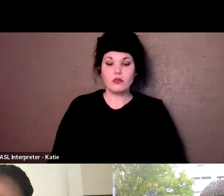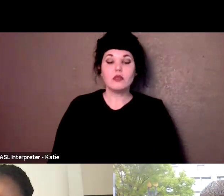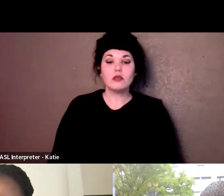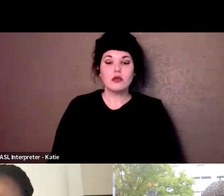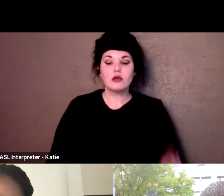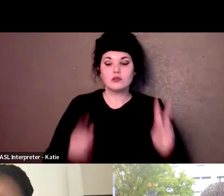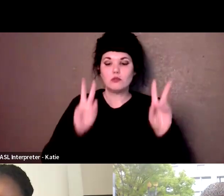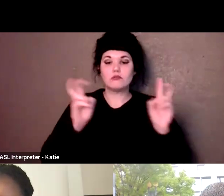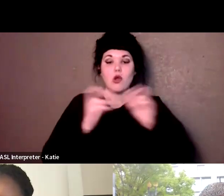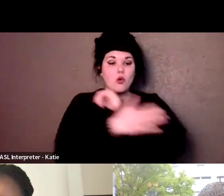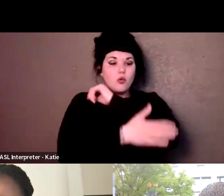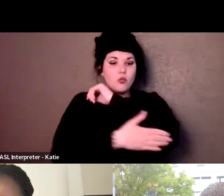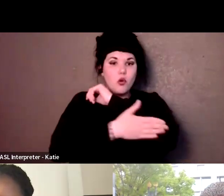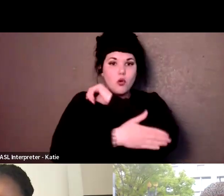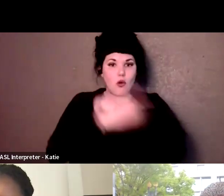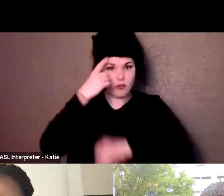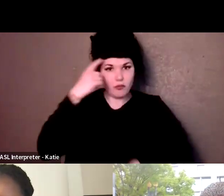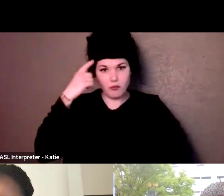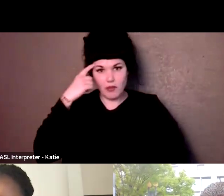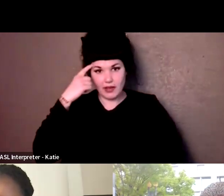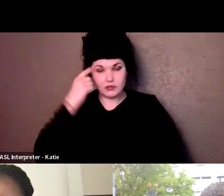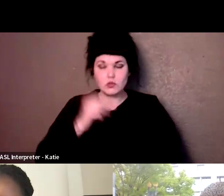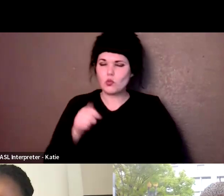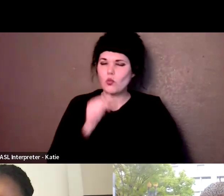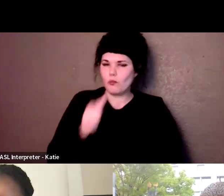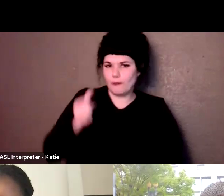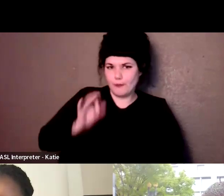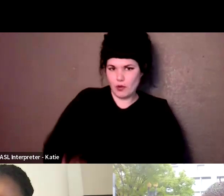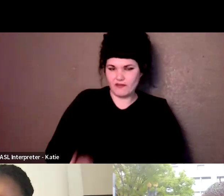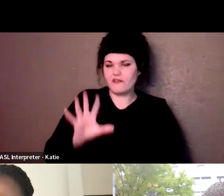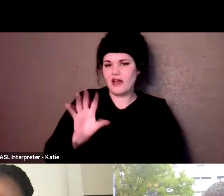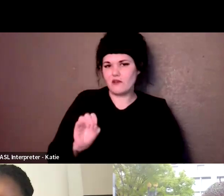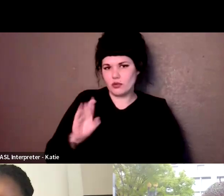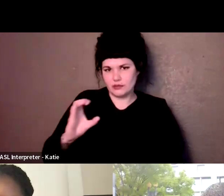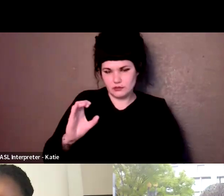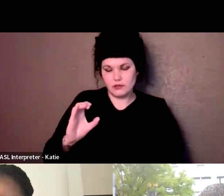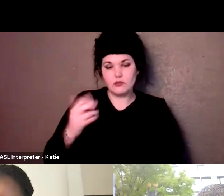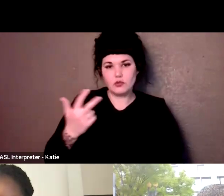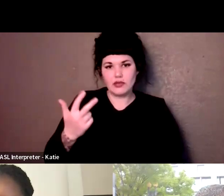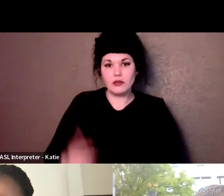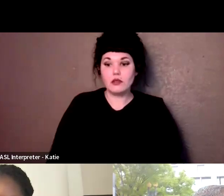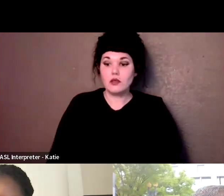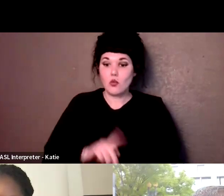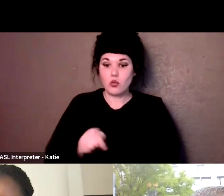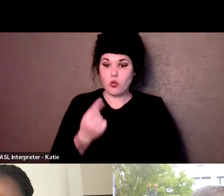the only 501(c)(3) national, nonprofit that is focused specifically on rural mental health and providing